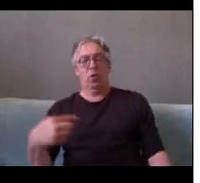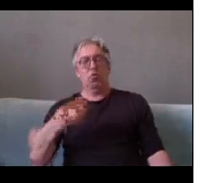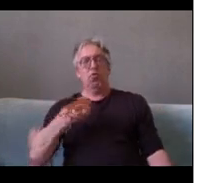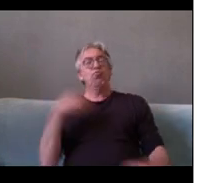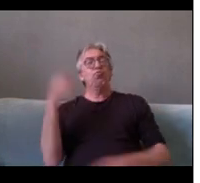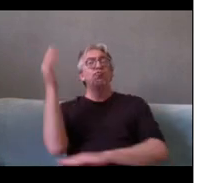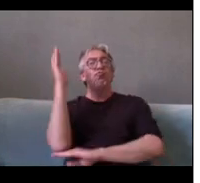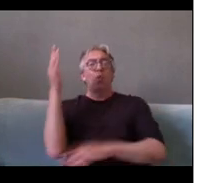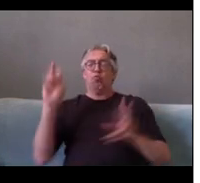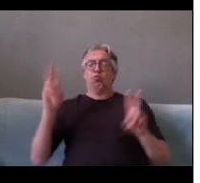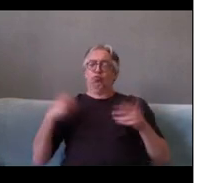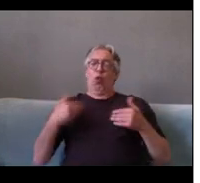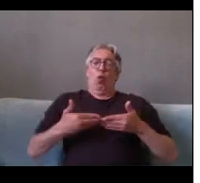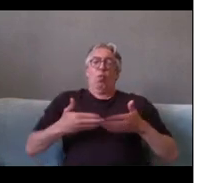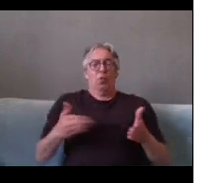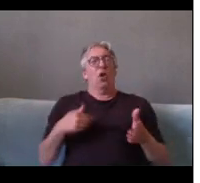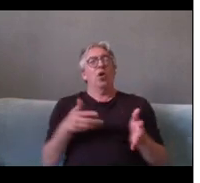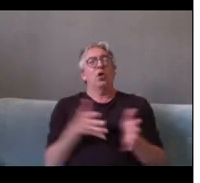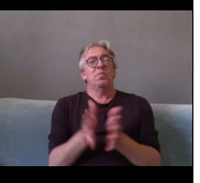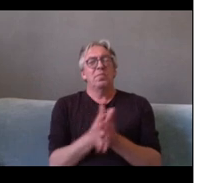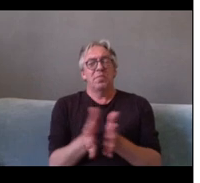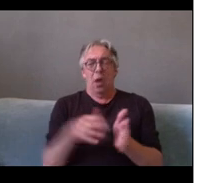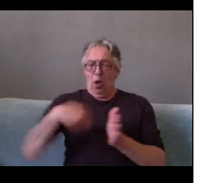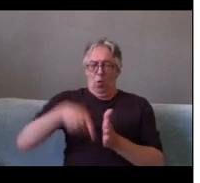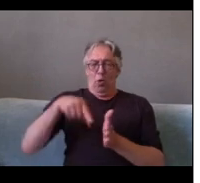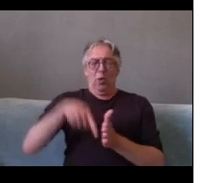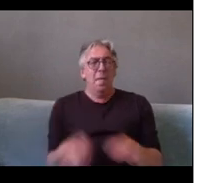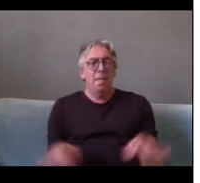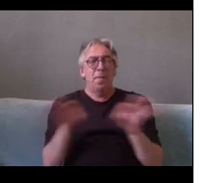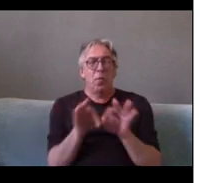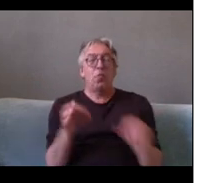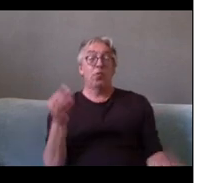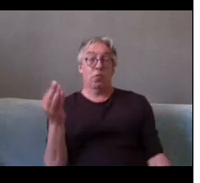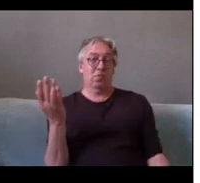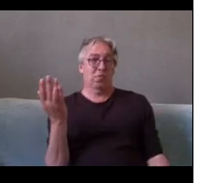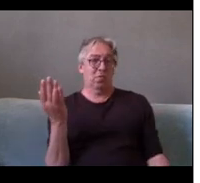So we have the Human Rights approach enshrined